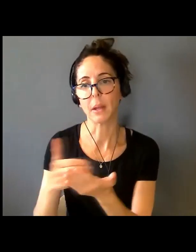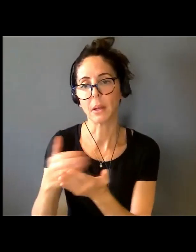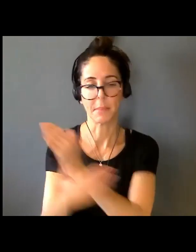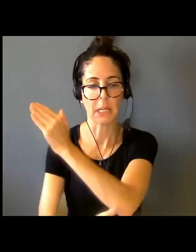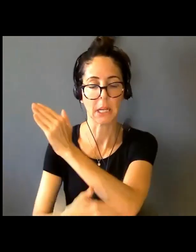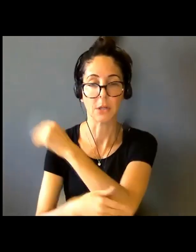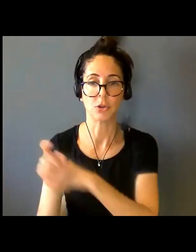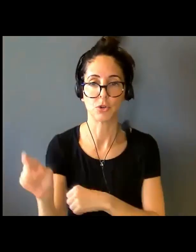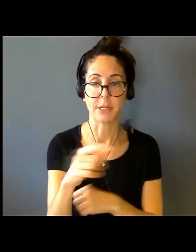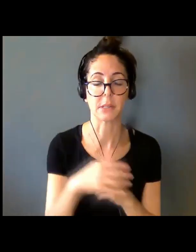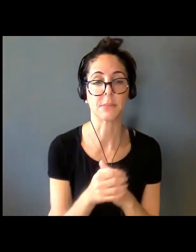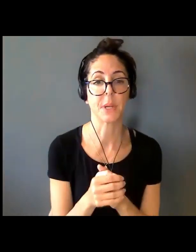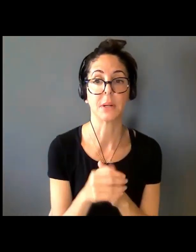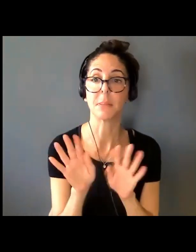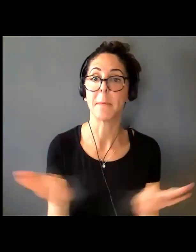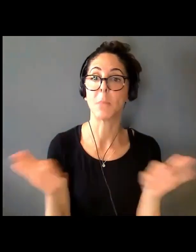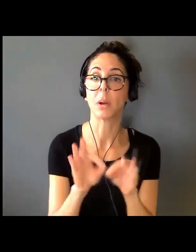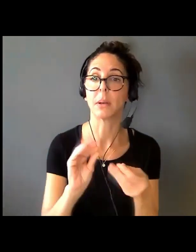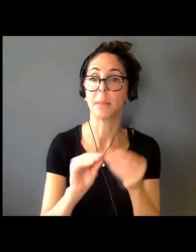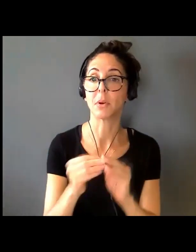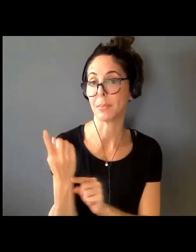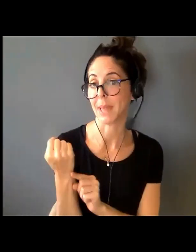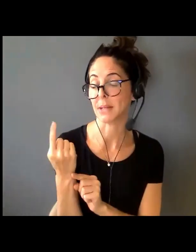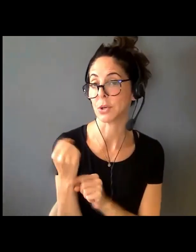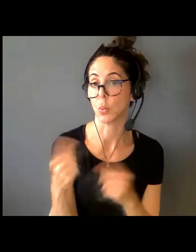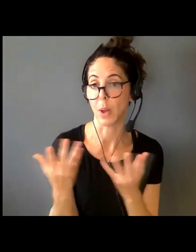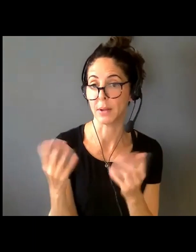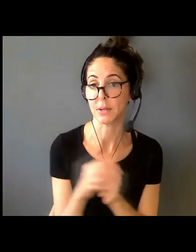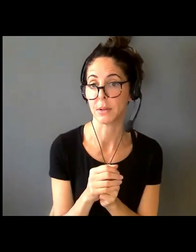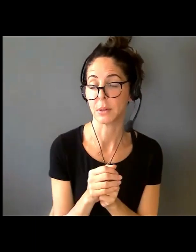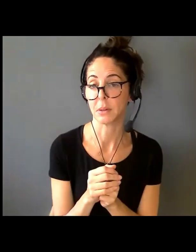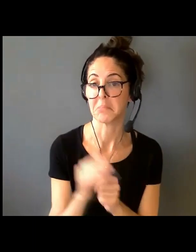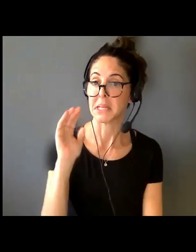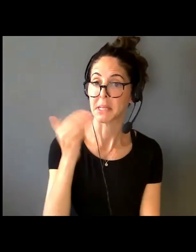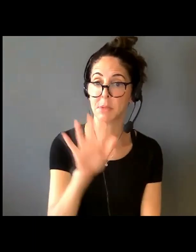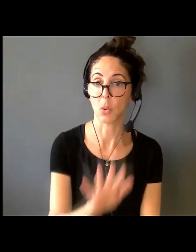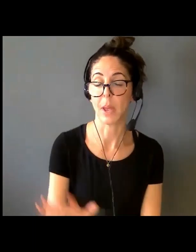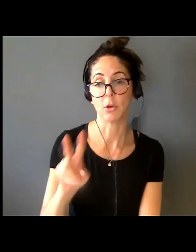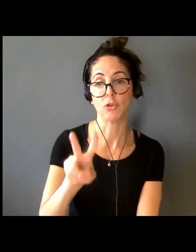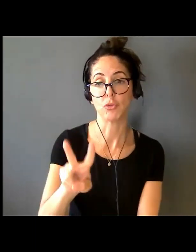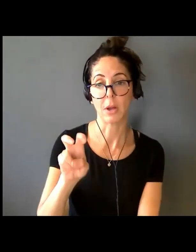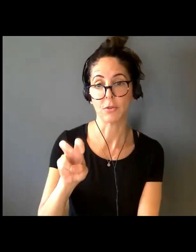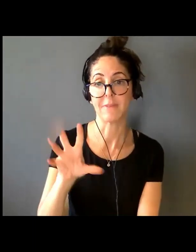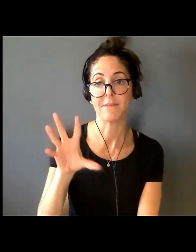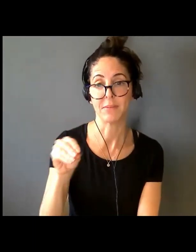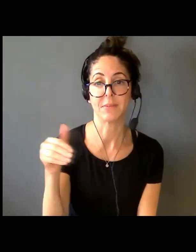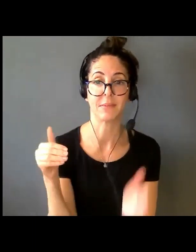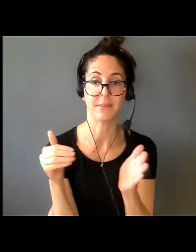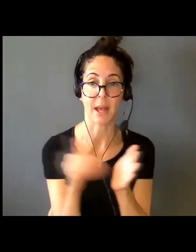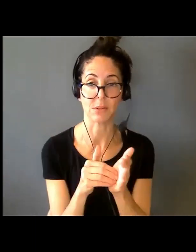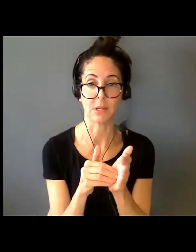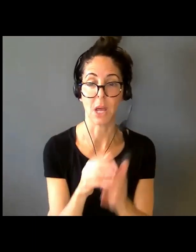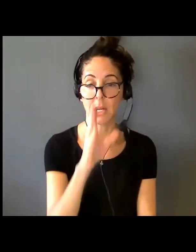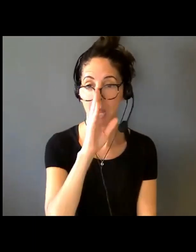Some key figures from last year says there were around 250,000 direct beneficiaries to